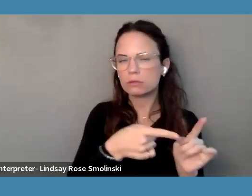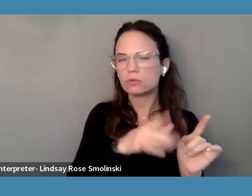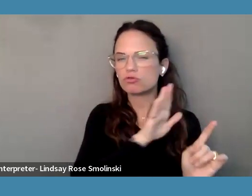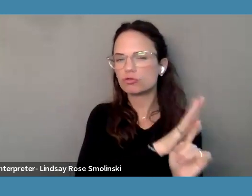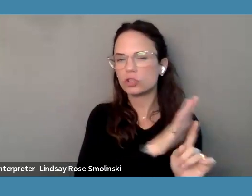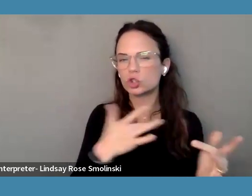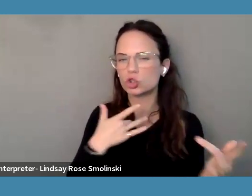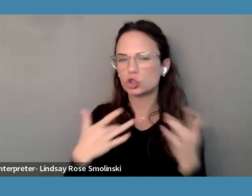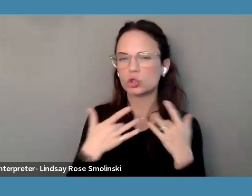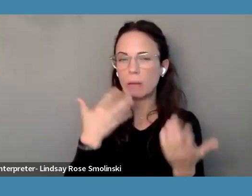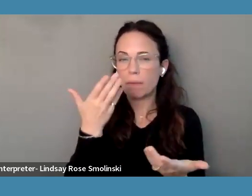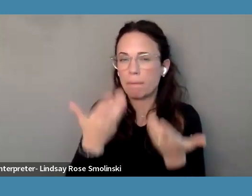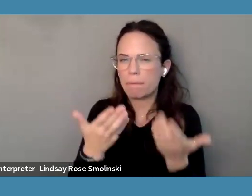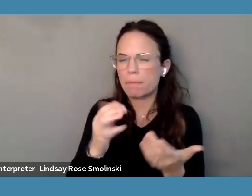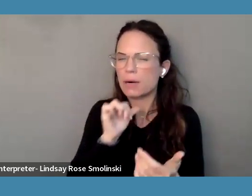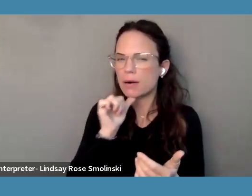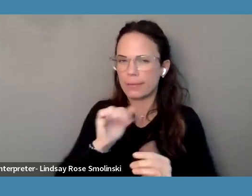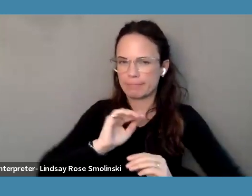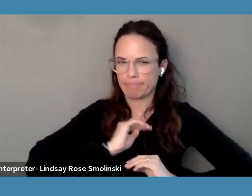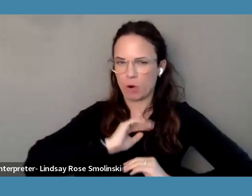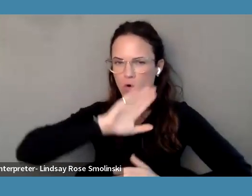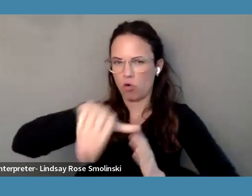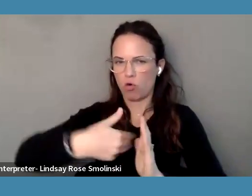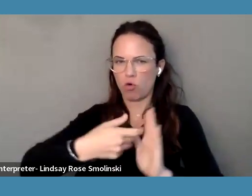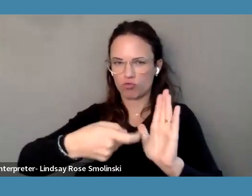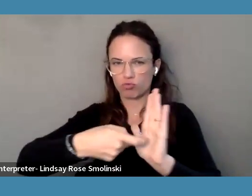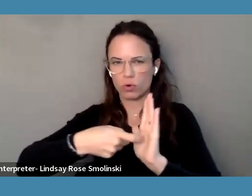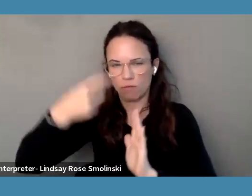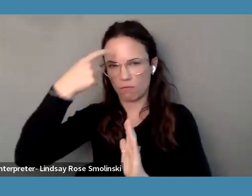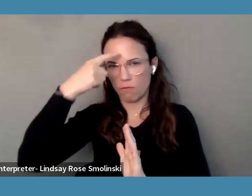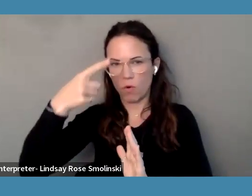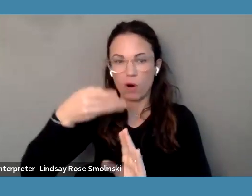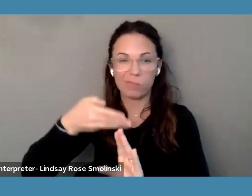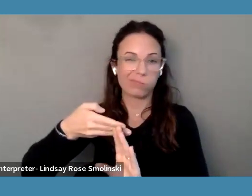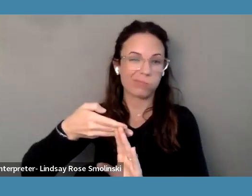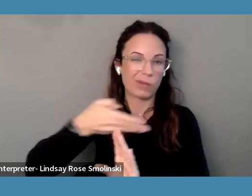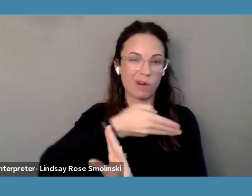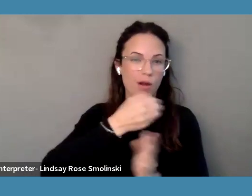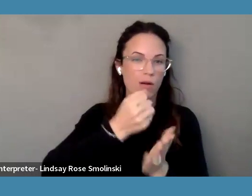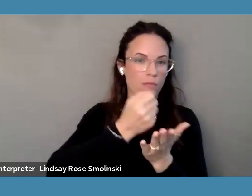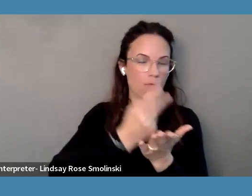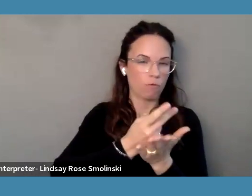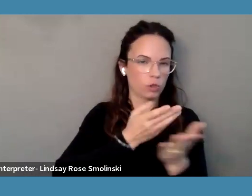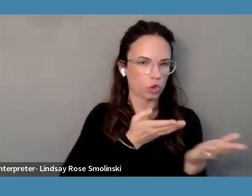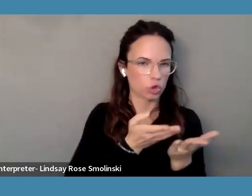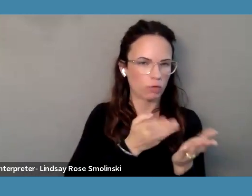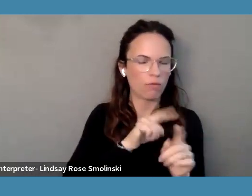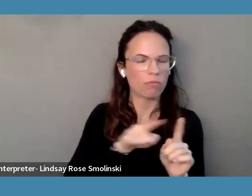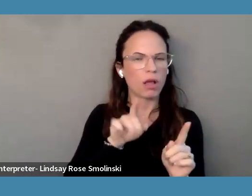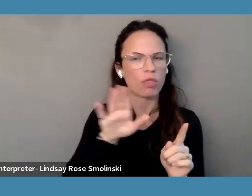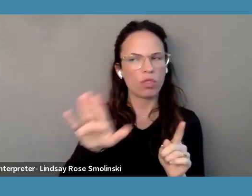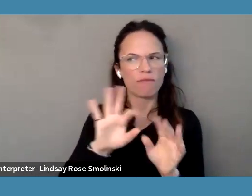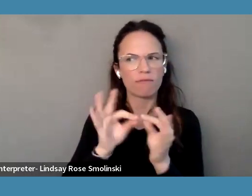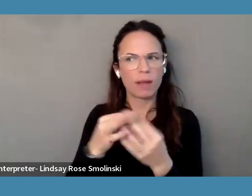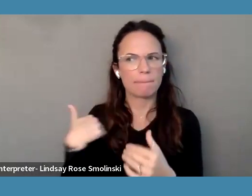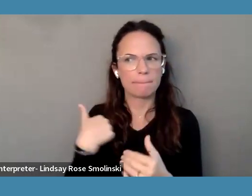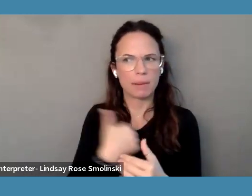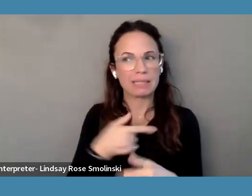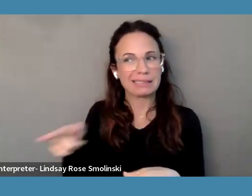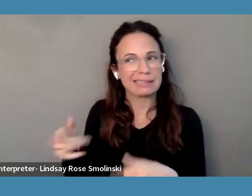that they may not meet all the requirements for a previously approved service, but their family member still needs the care